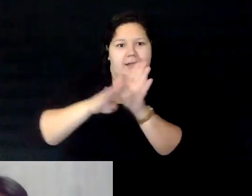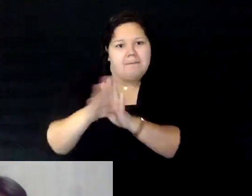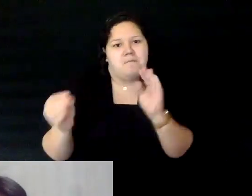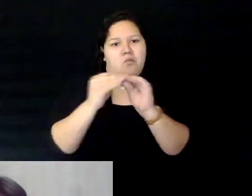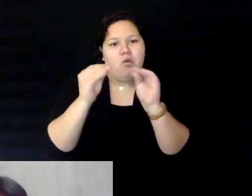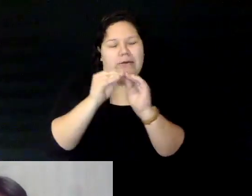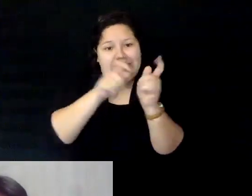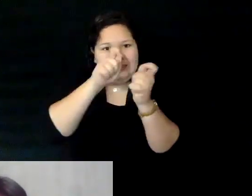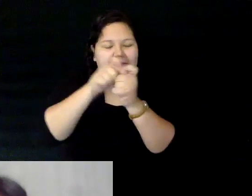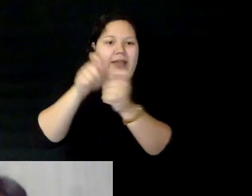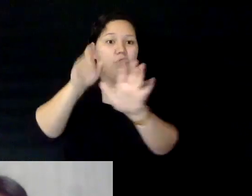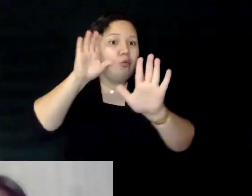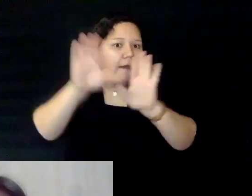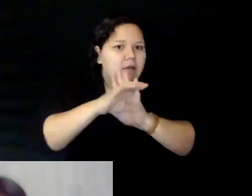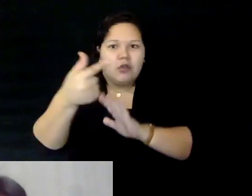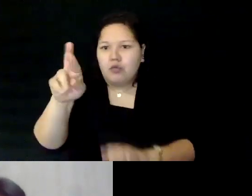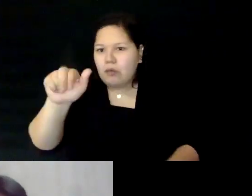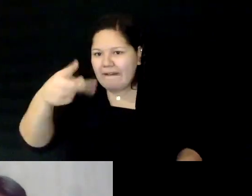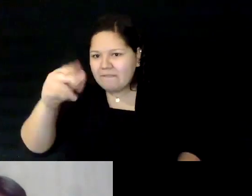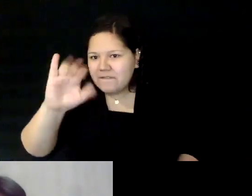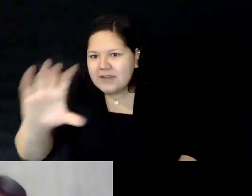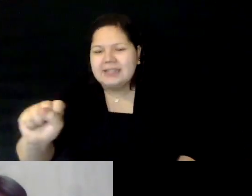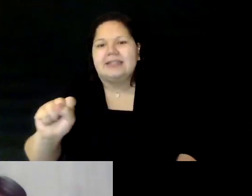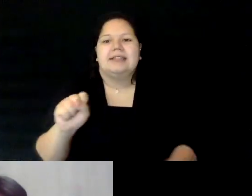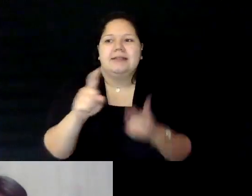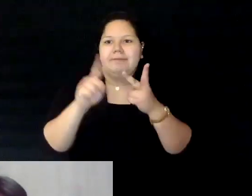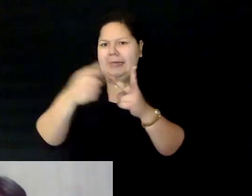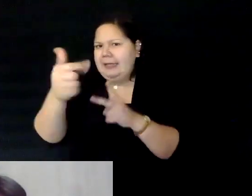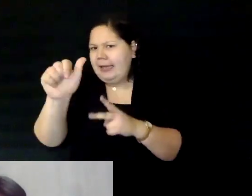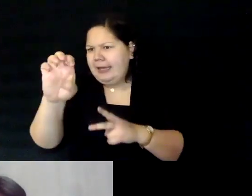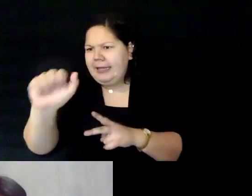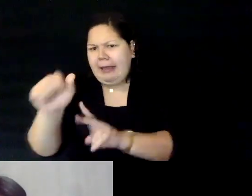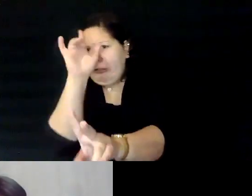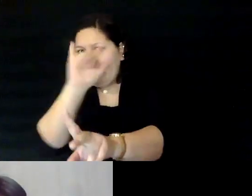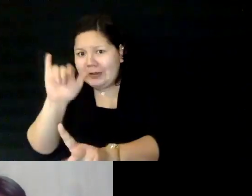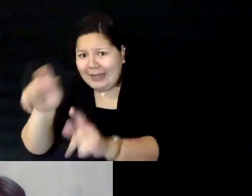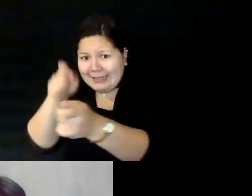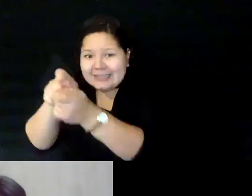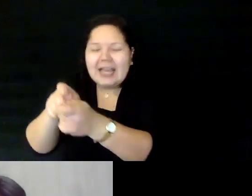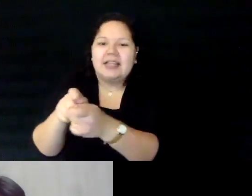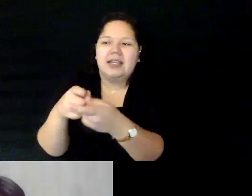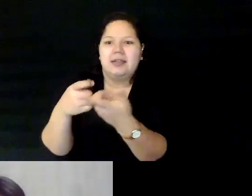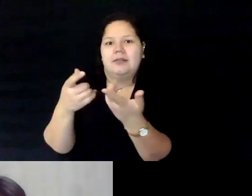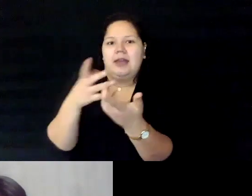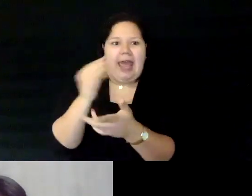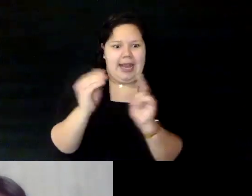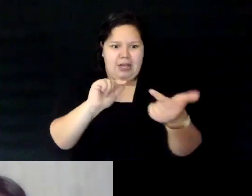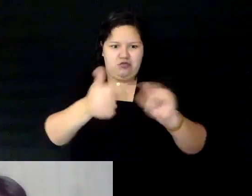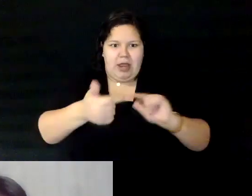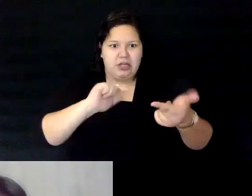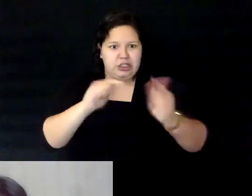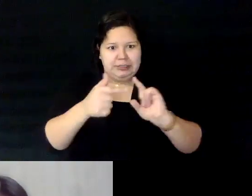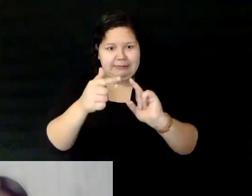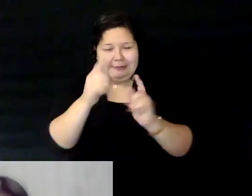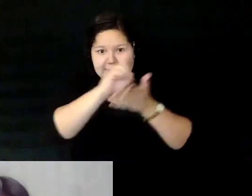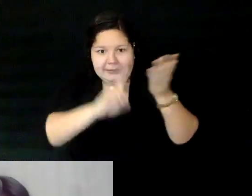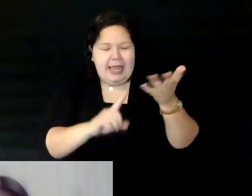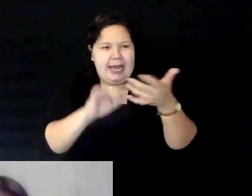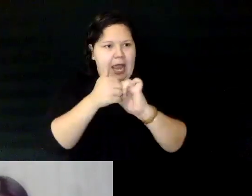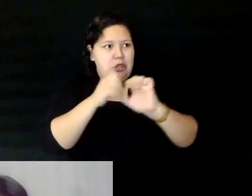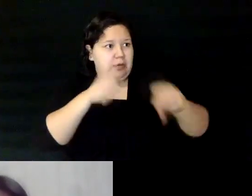graphics of GAEA and whatnot, and the interaction design, and so forth, and the film as well.